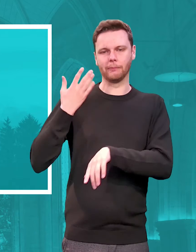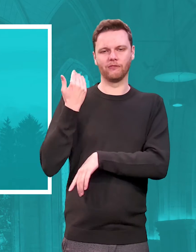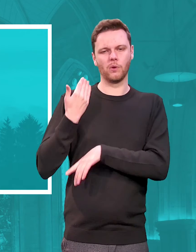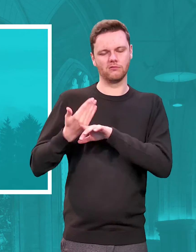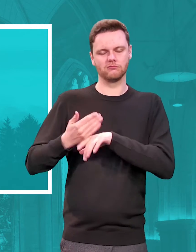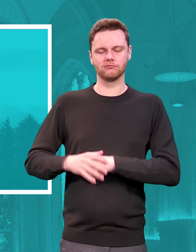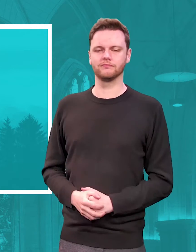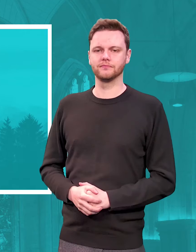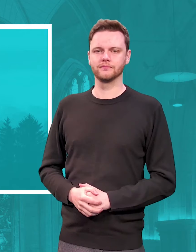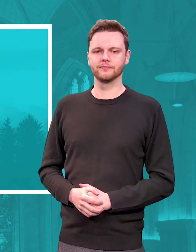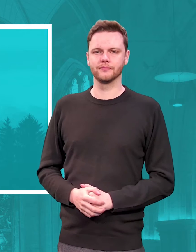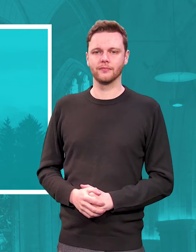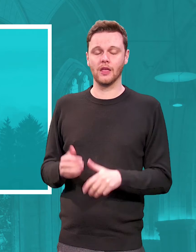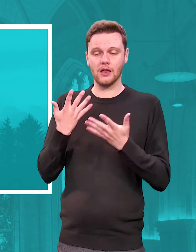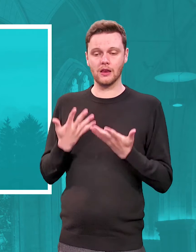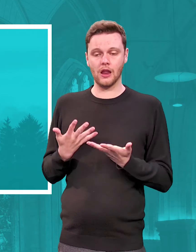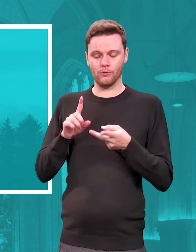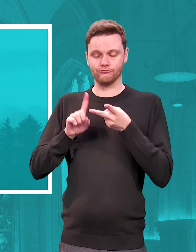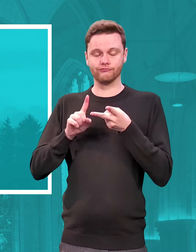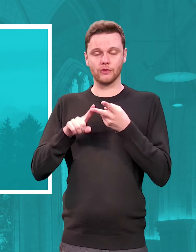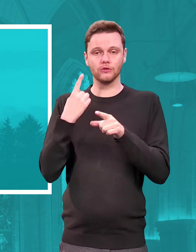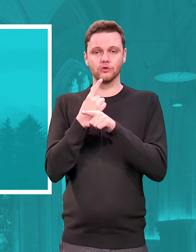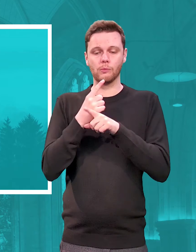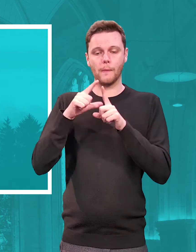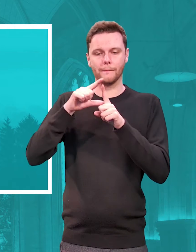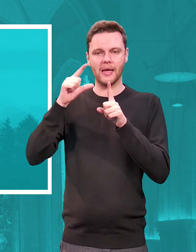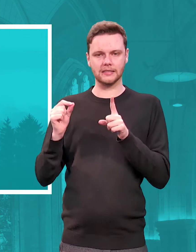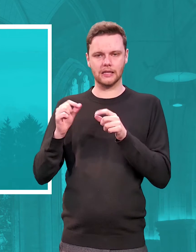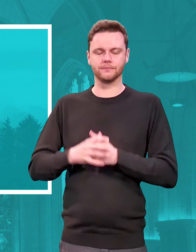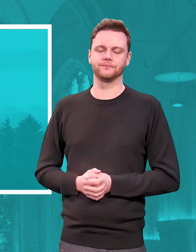I would now like to deal with Pakistan. Commissioners may not be aware